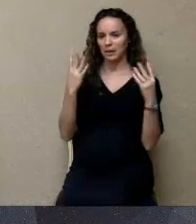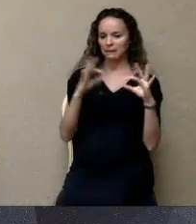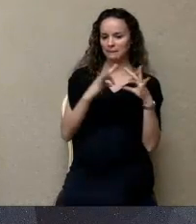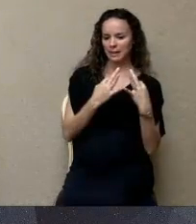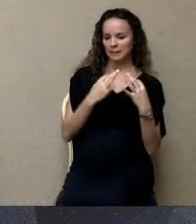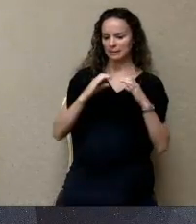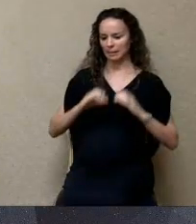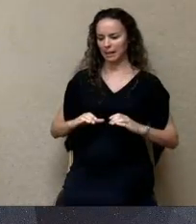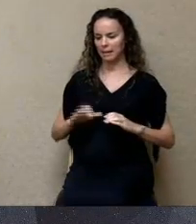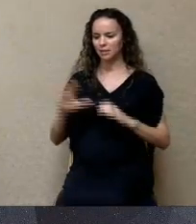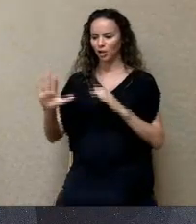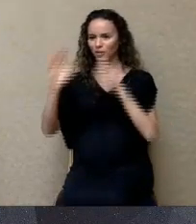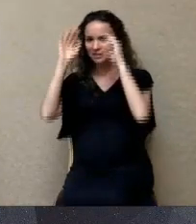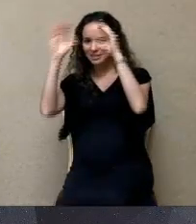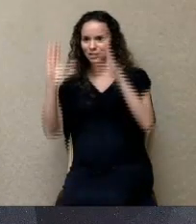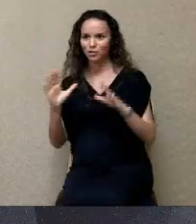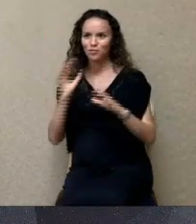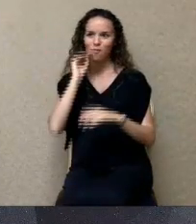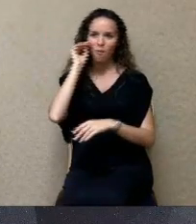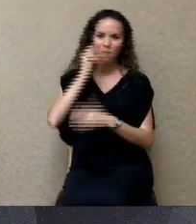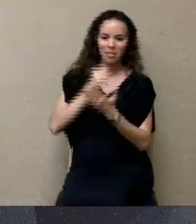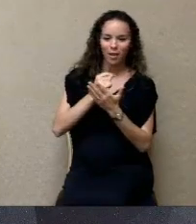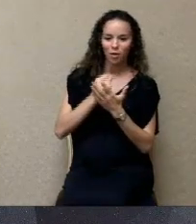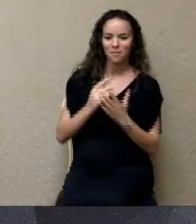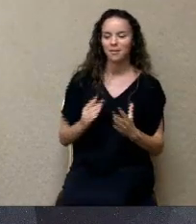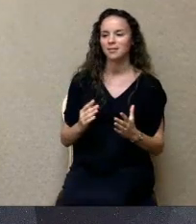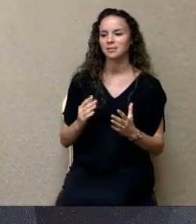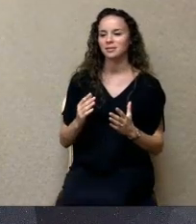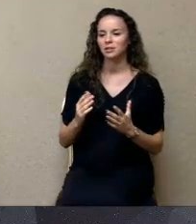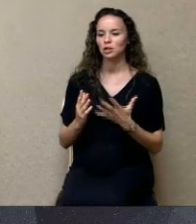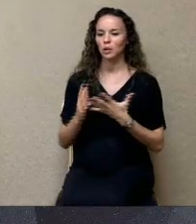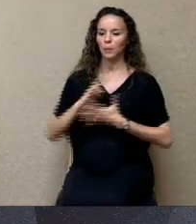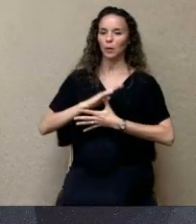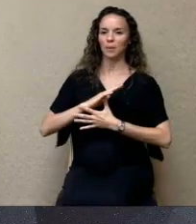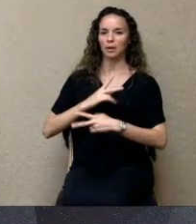home therapists and primary care providers will help print